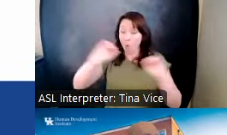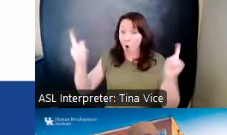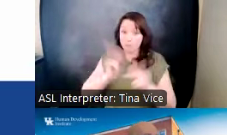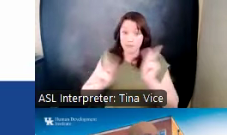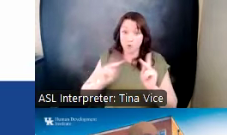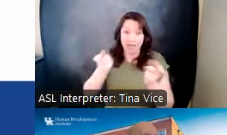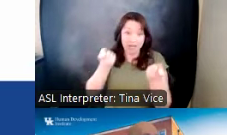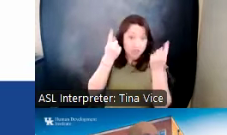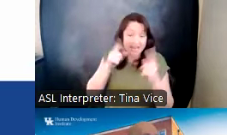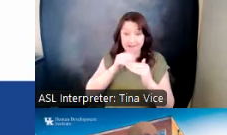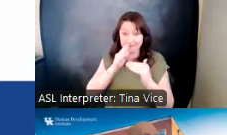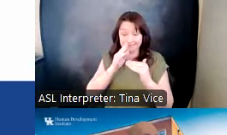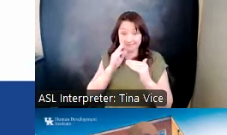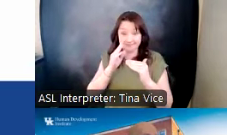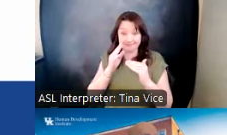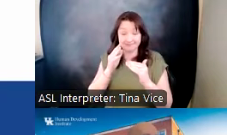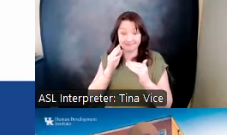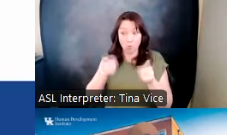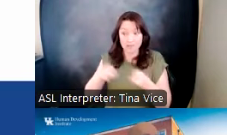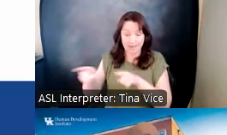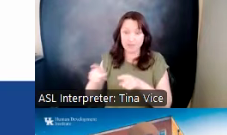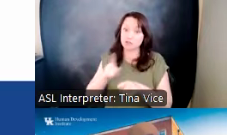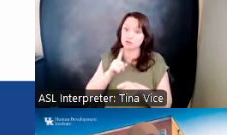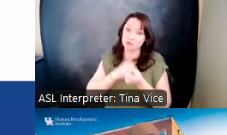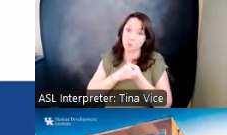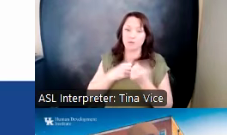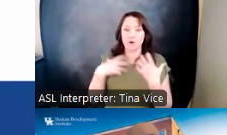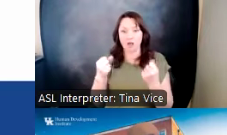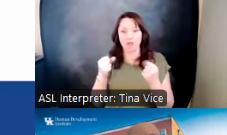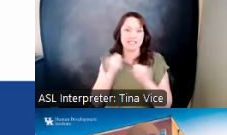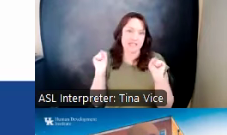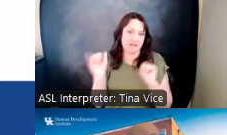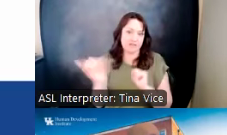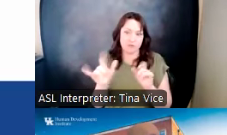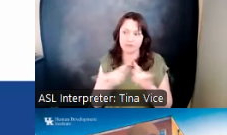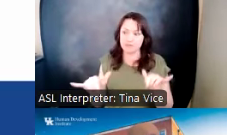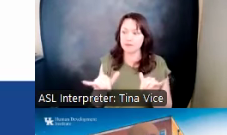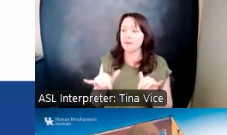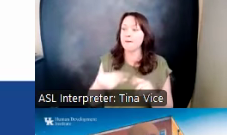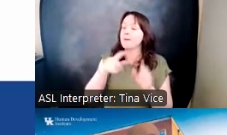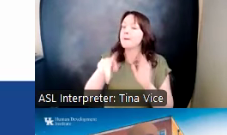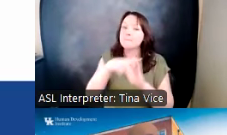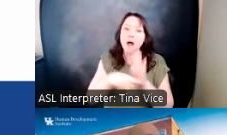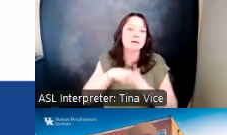ensure their health and safety. and so much more. Uh policy barriers, environmental uh social structures, all